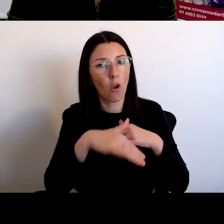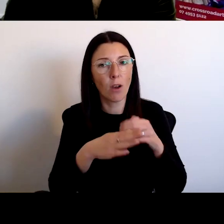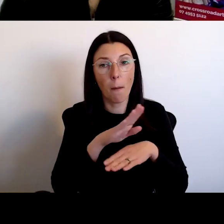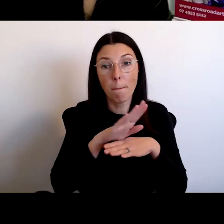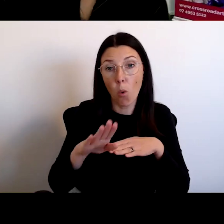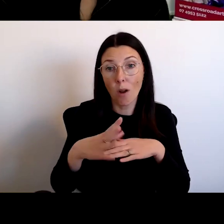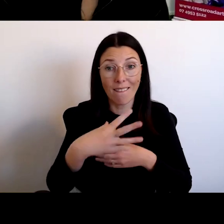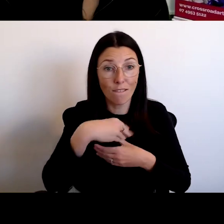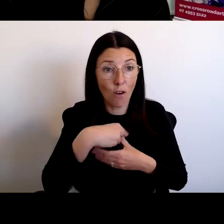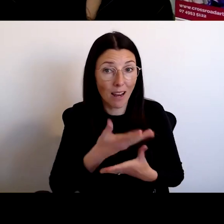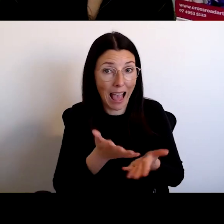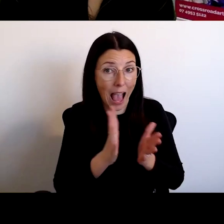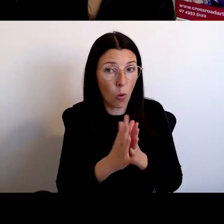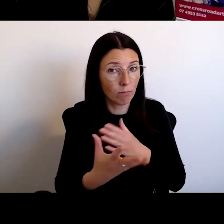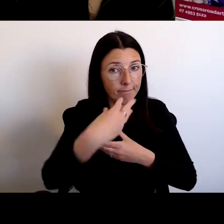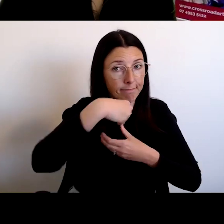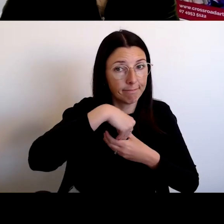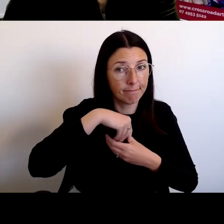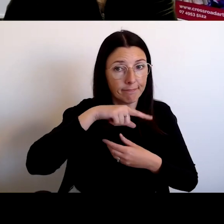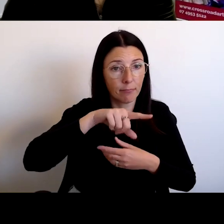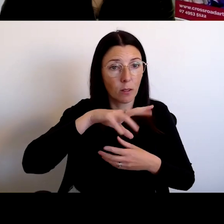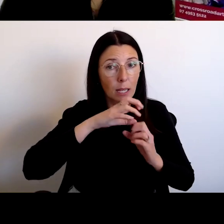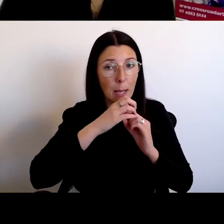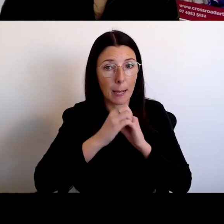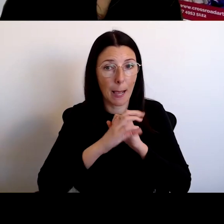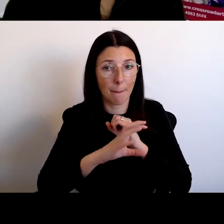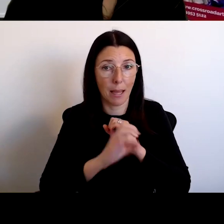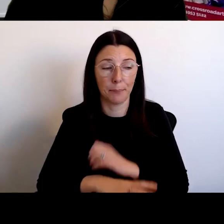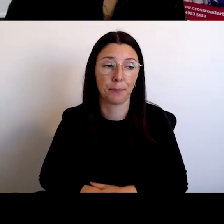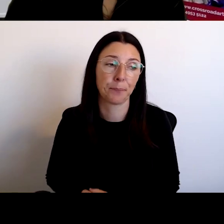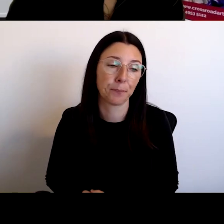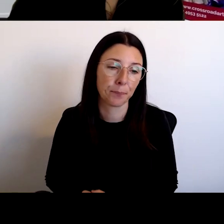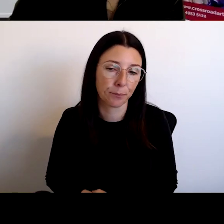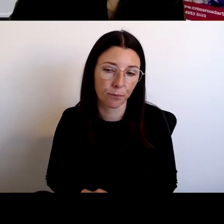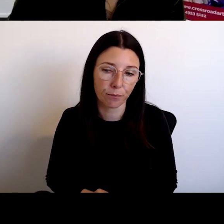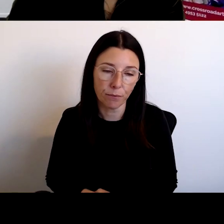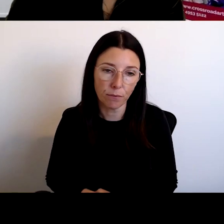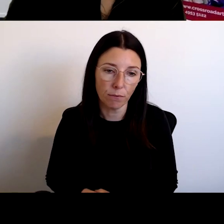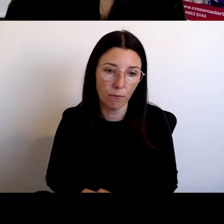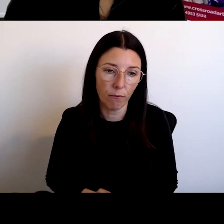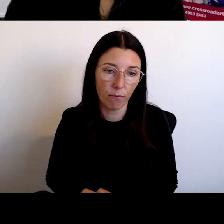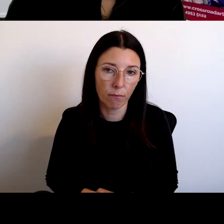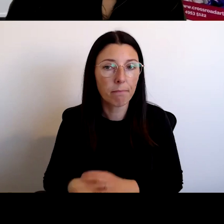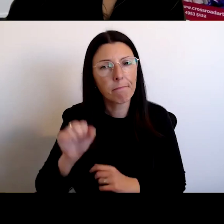how you engage them through this campaign? >> Yes. I think Creative Partnerships Australia